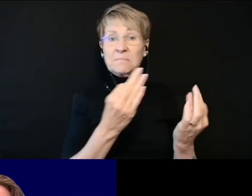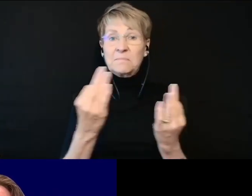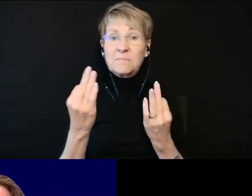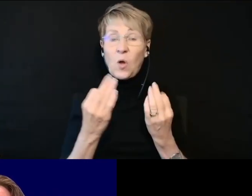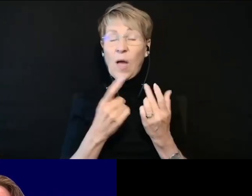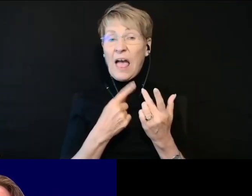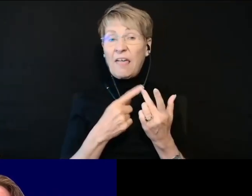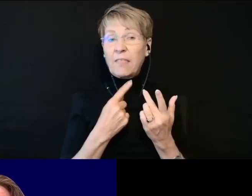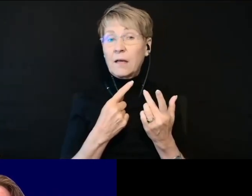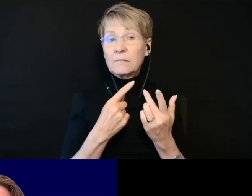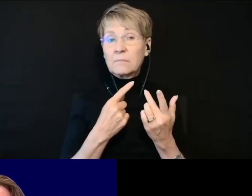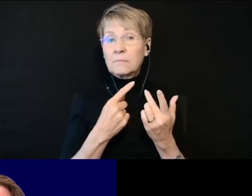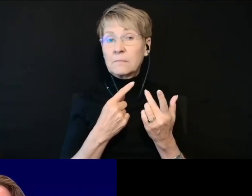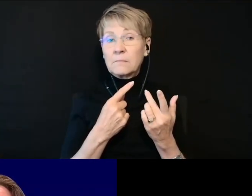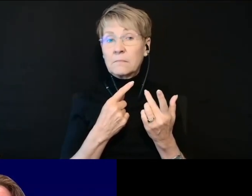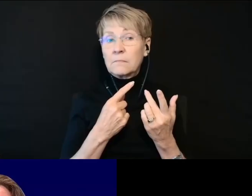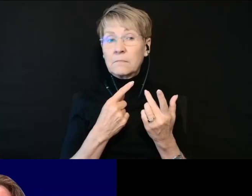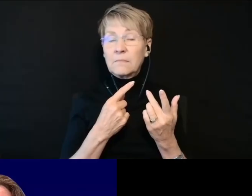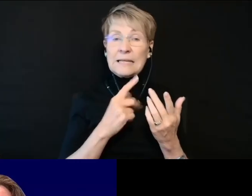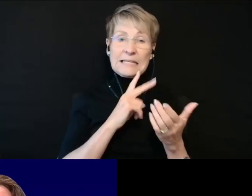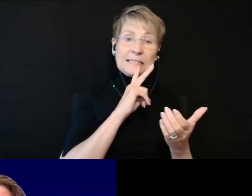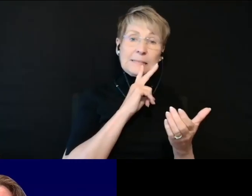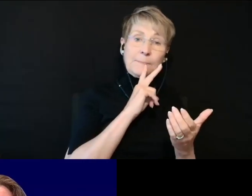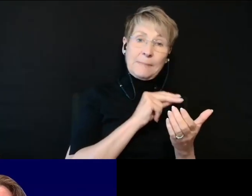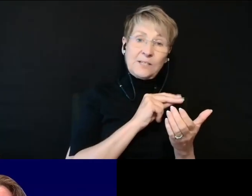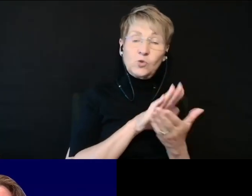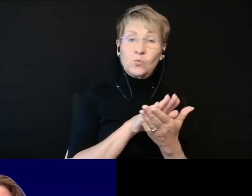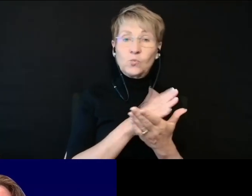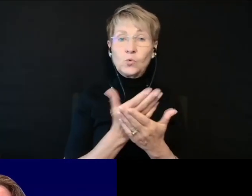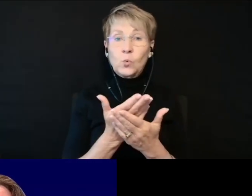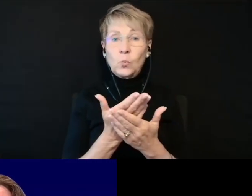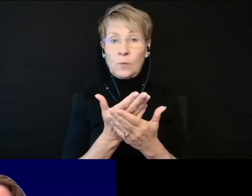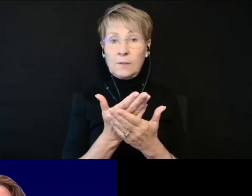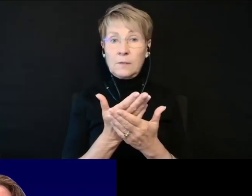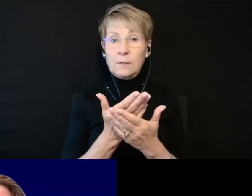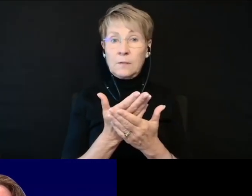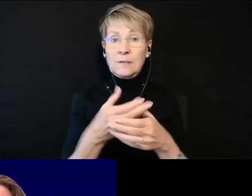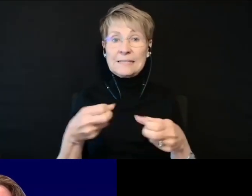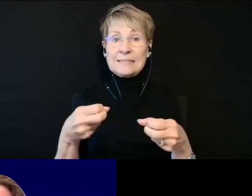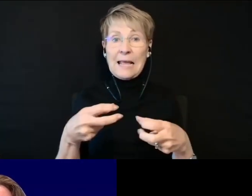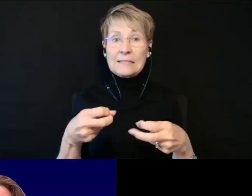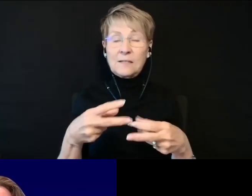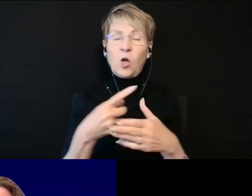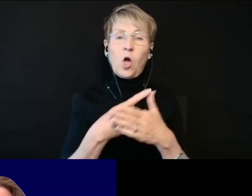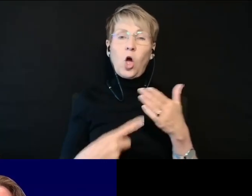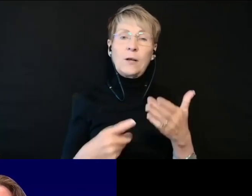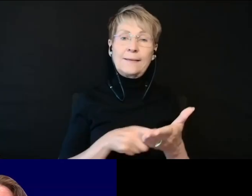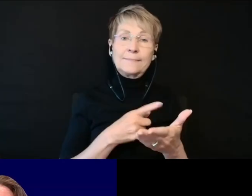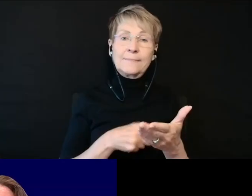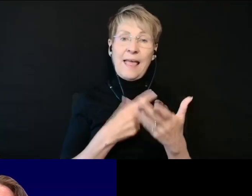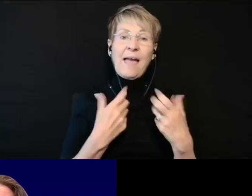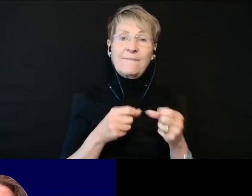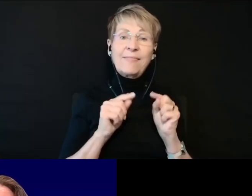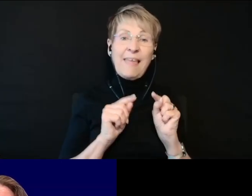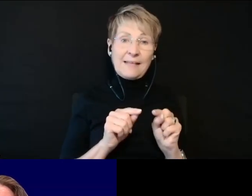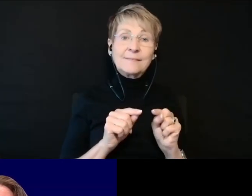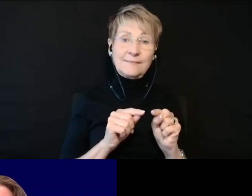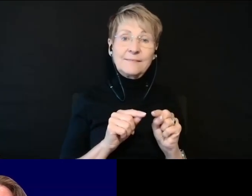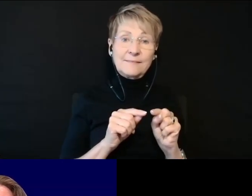that has speech to text. It's only the tablets that do that. So for somebody that already had